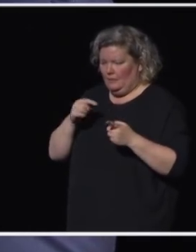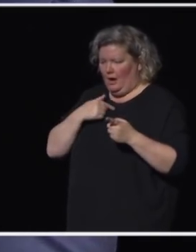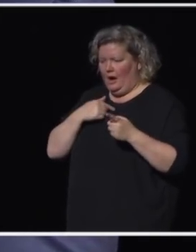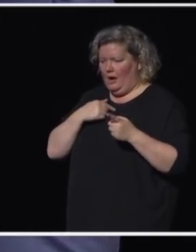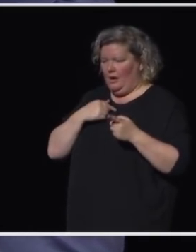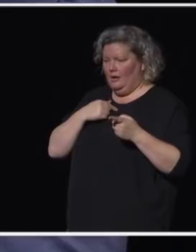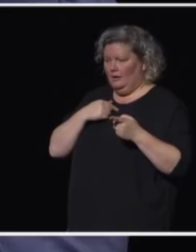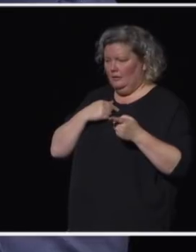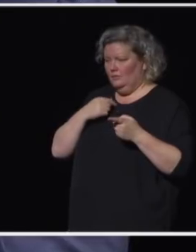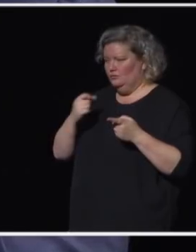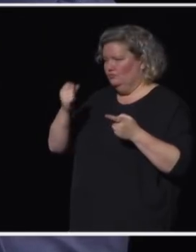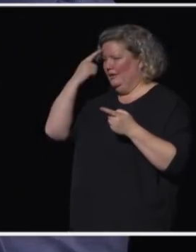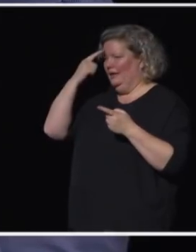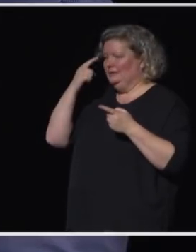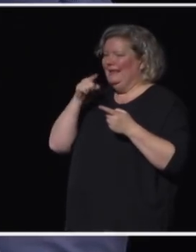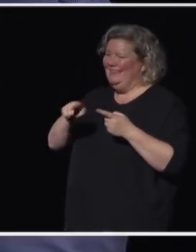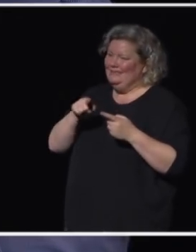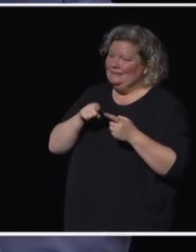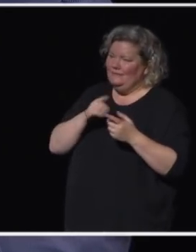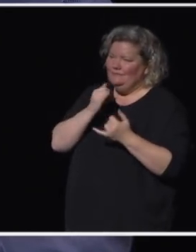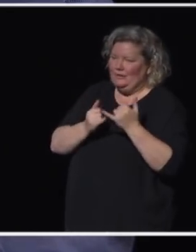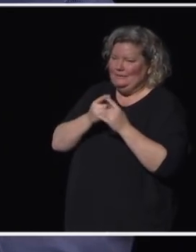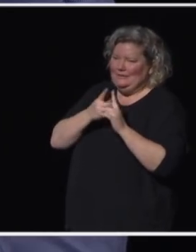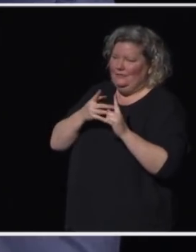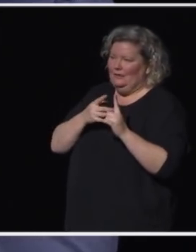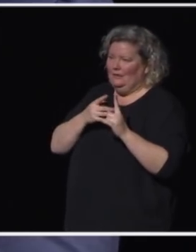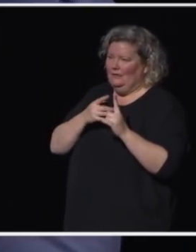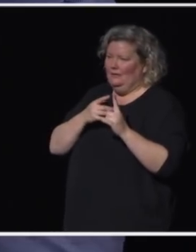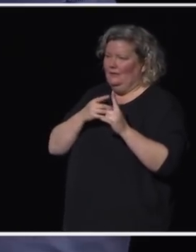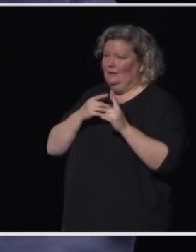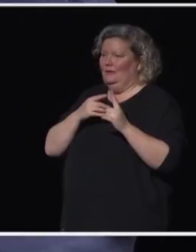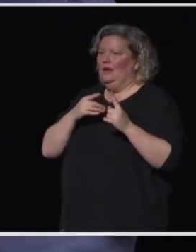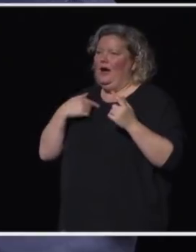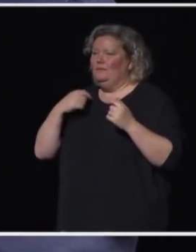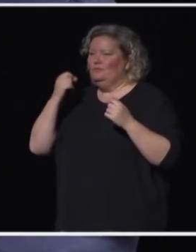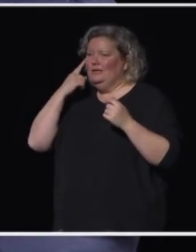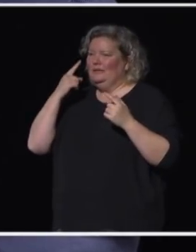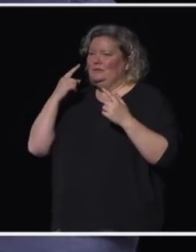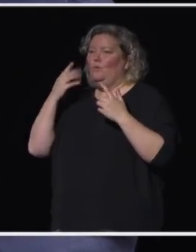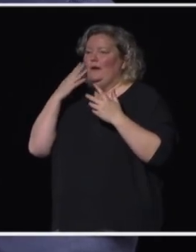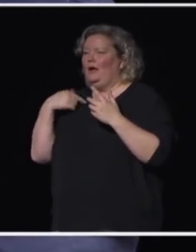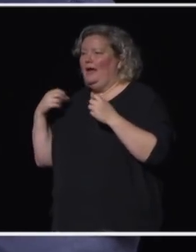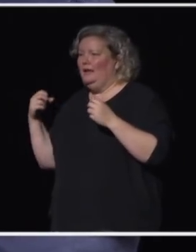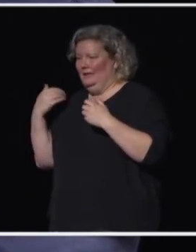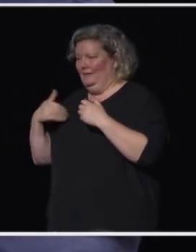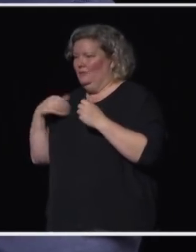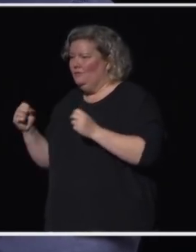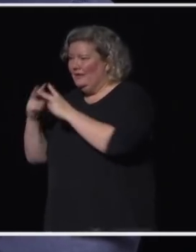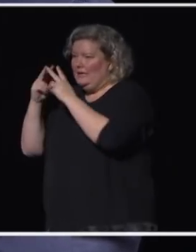that these institutions are actually very specific, that they don't have historically black colleges in France where I lived, for instance. And maybe not here in Australia, I don't think.